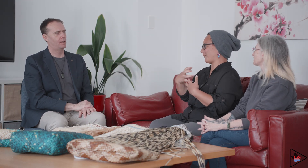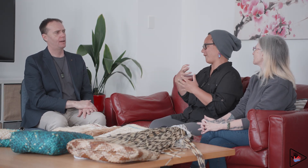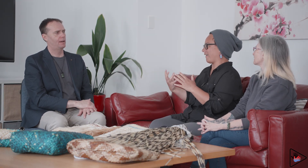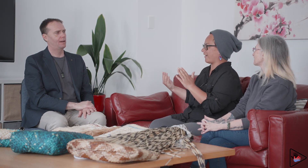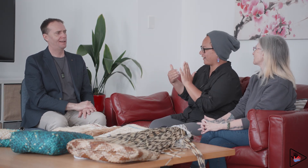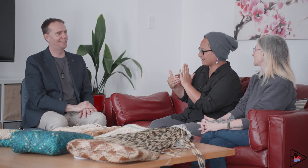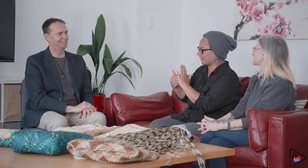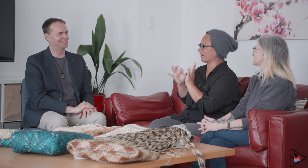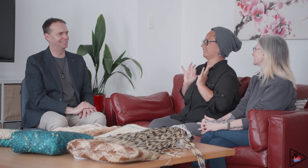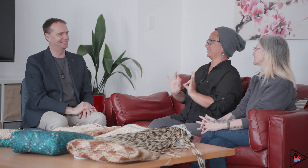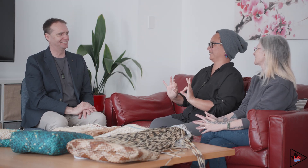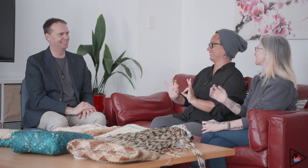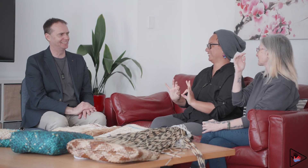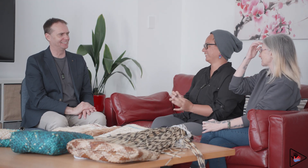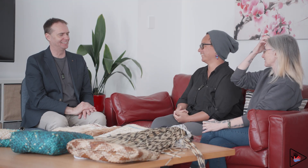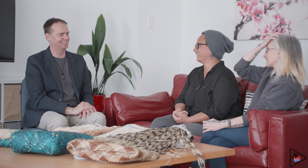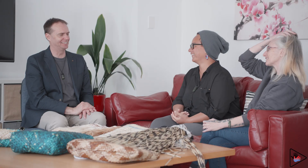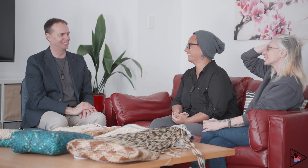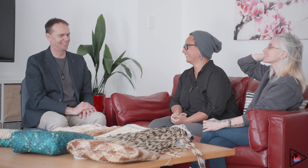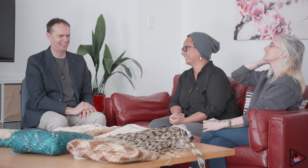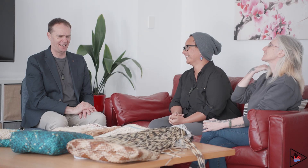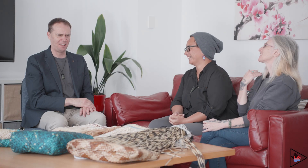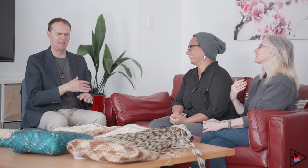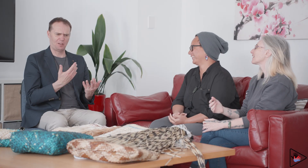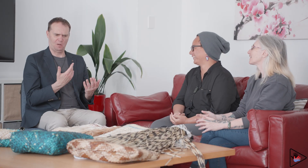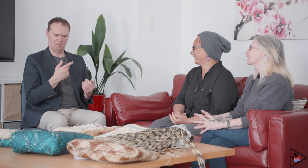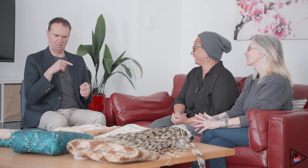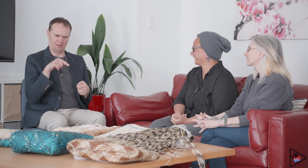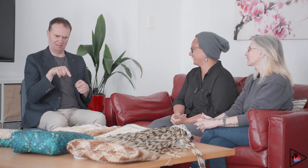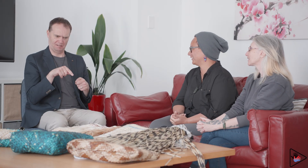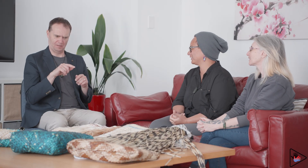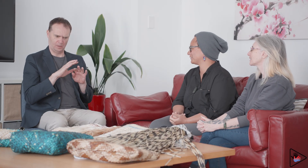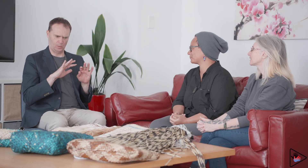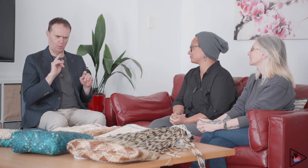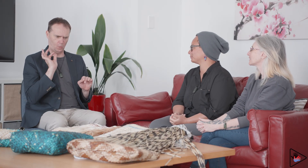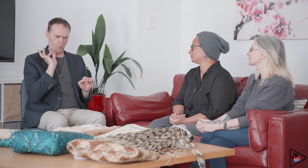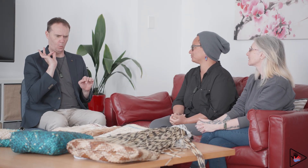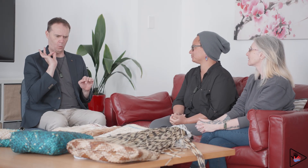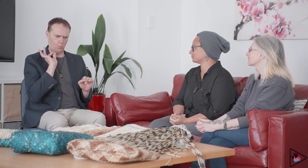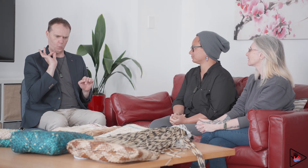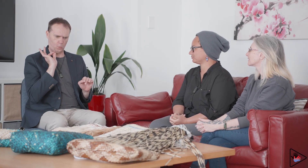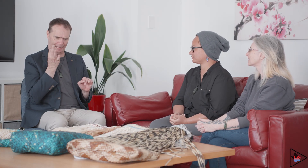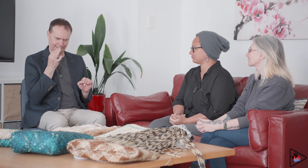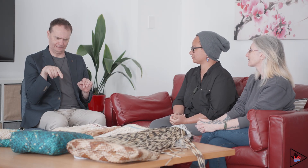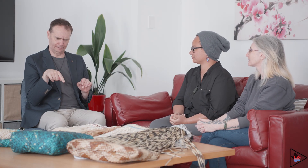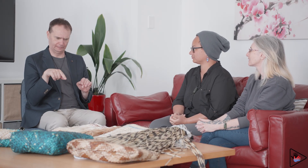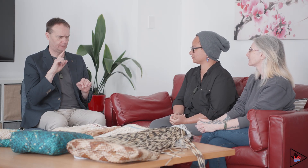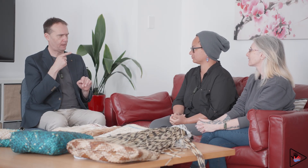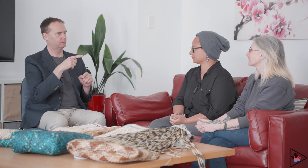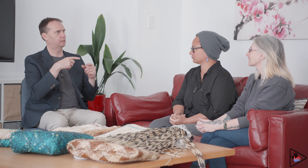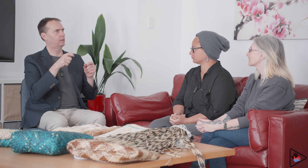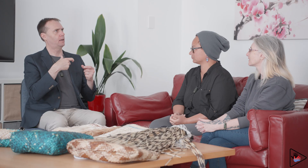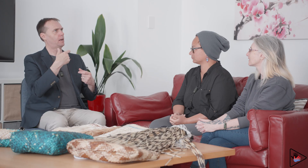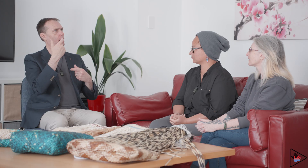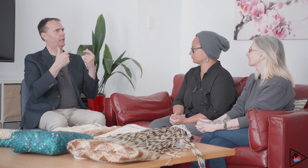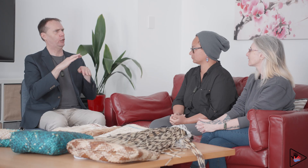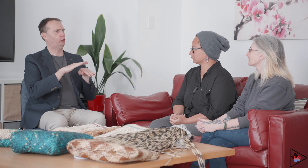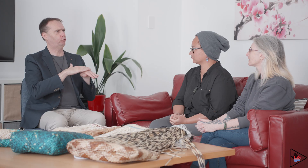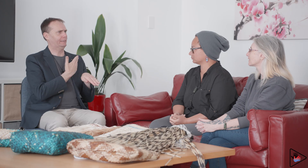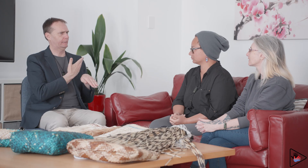have enough and yeah, that's more work. So you've got to make it right. Mmm, and the muka is